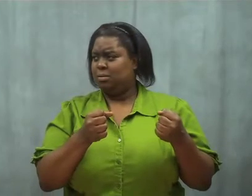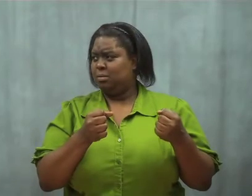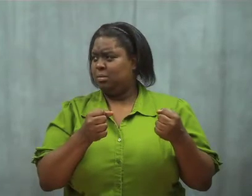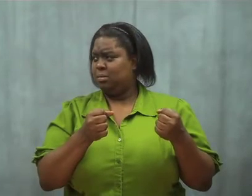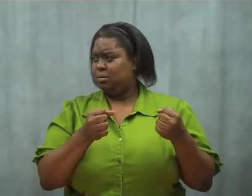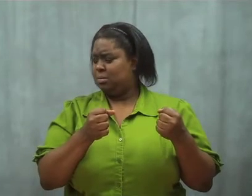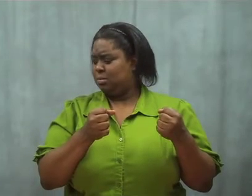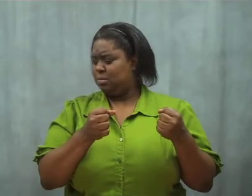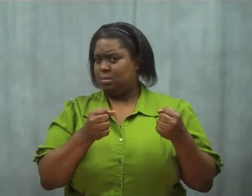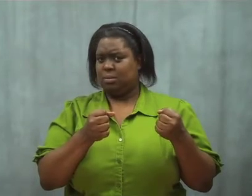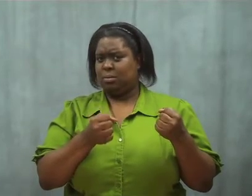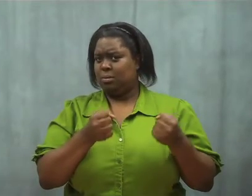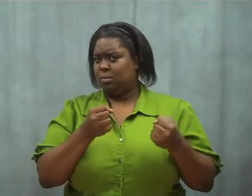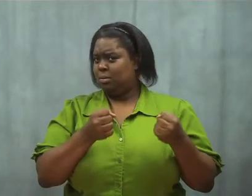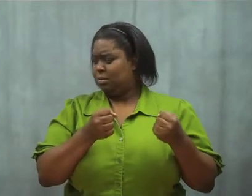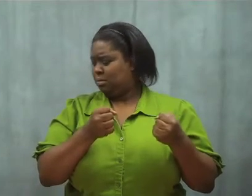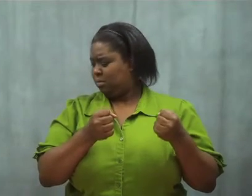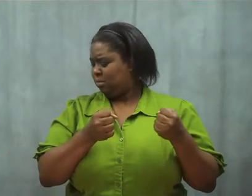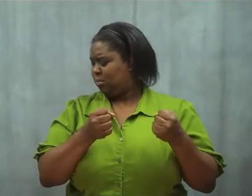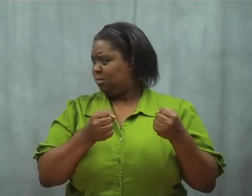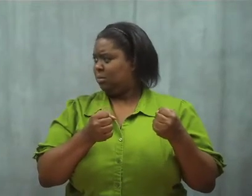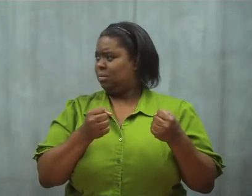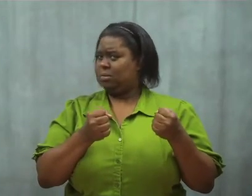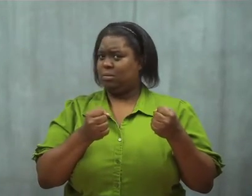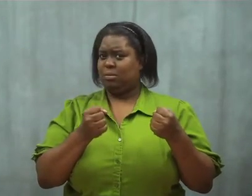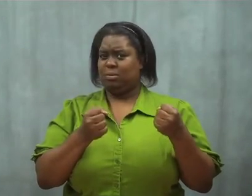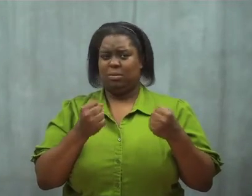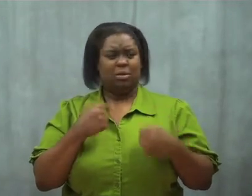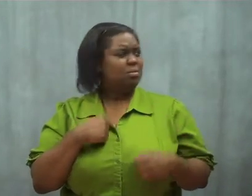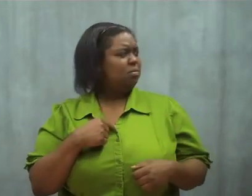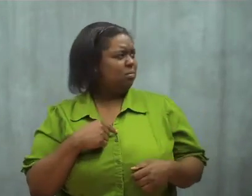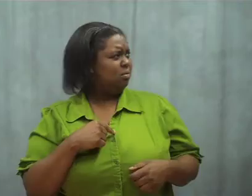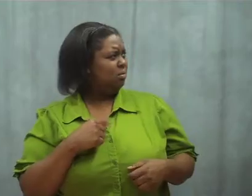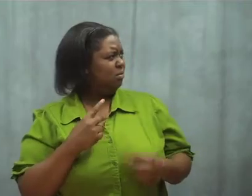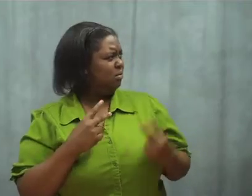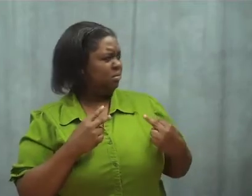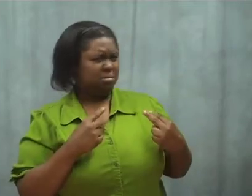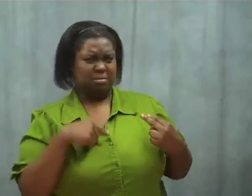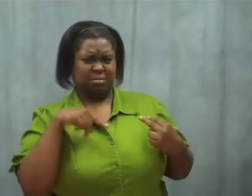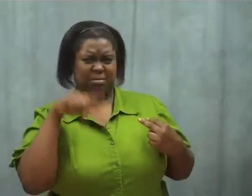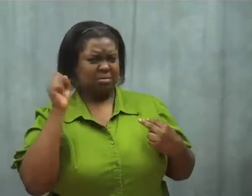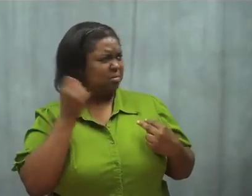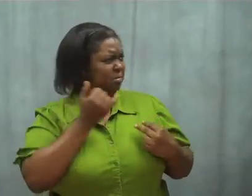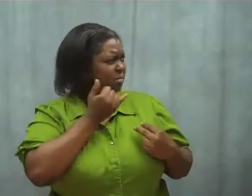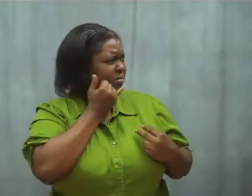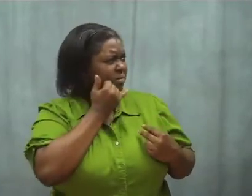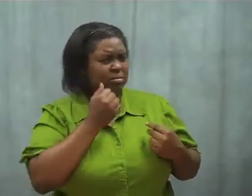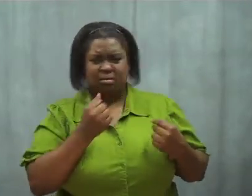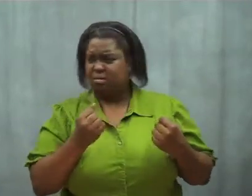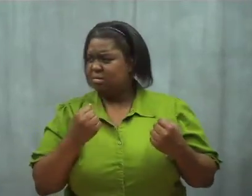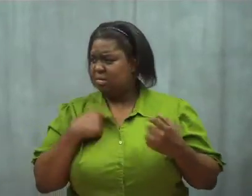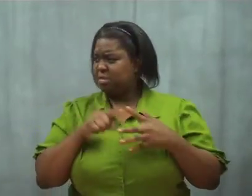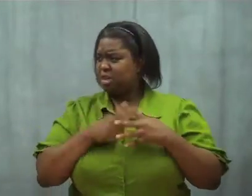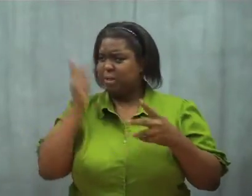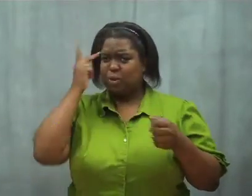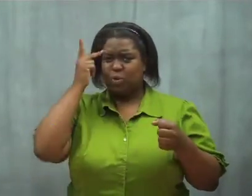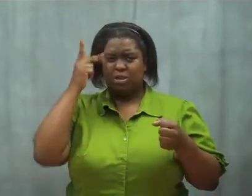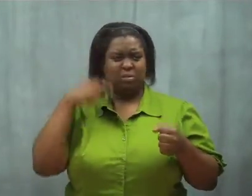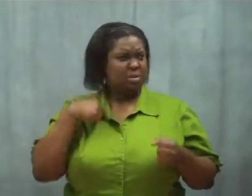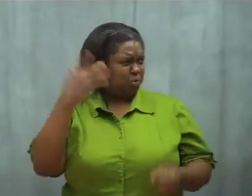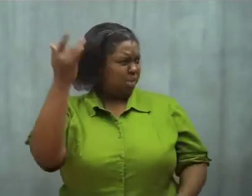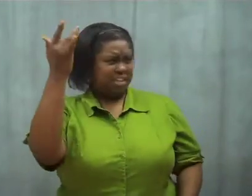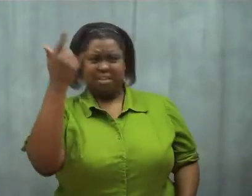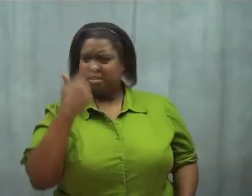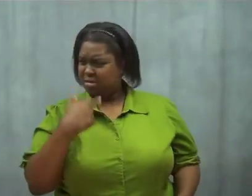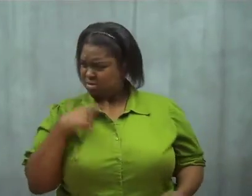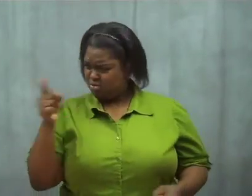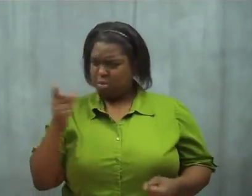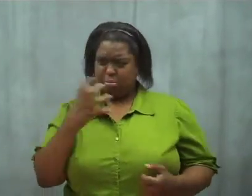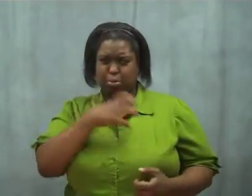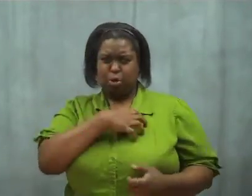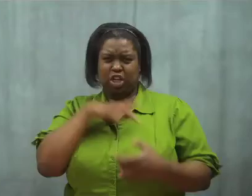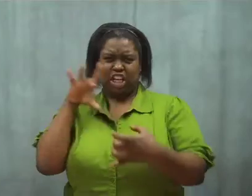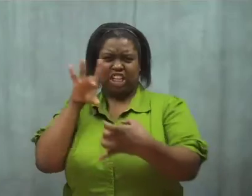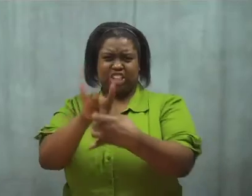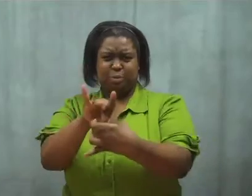My friend looked at me suspiciously. I said, "What?"